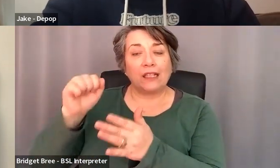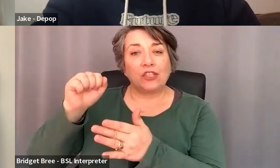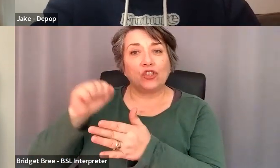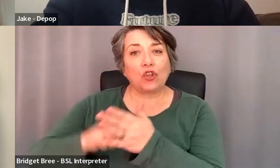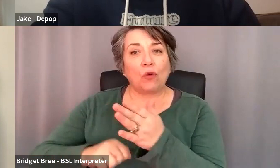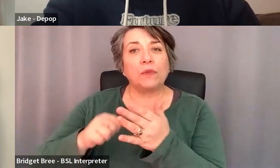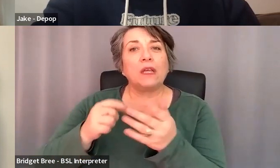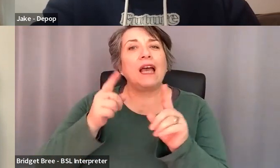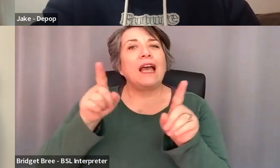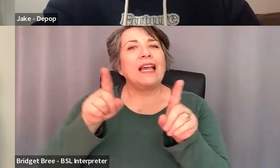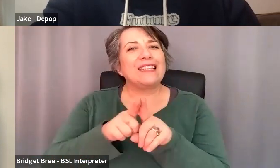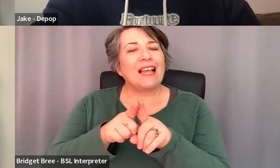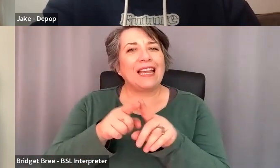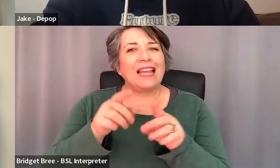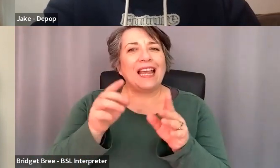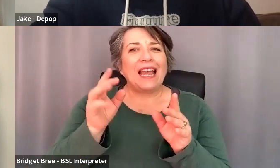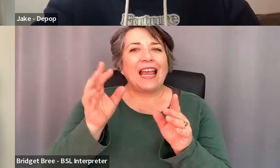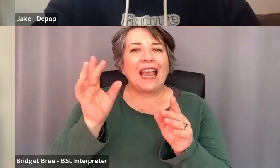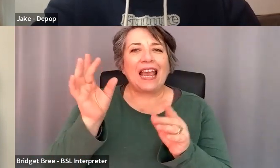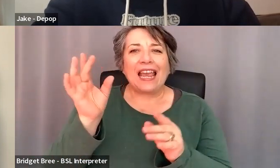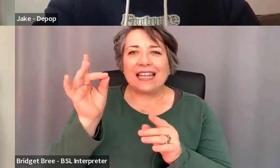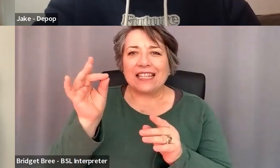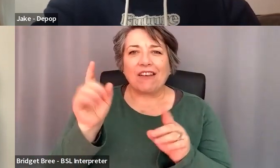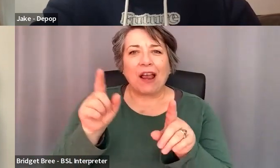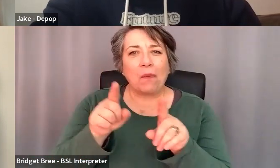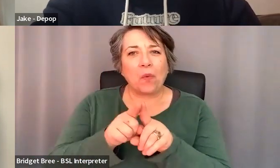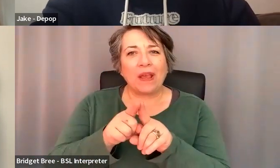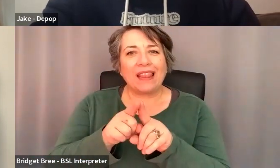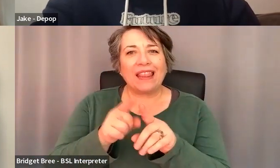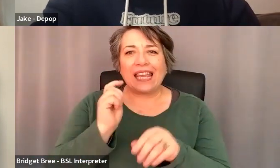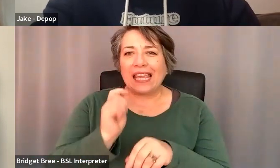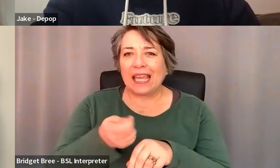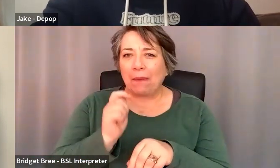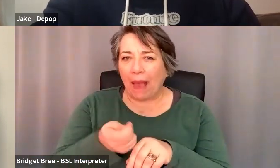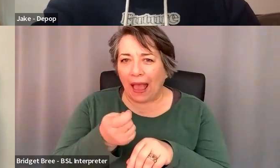people can buy sell and discover fashion items as well as being part of a community that